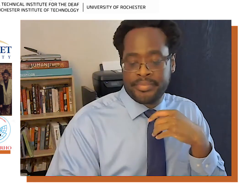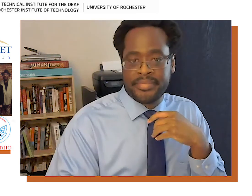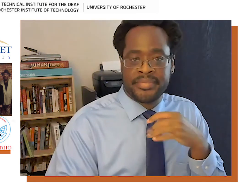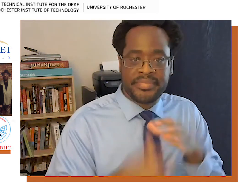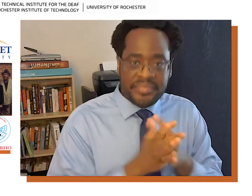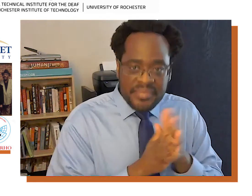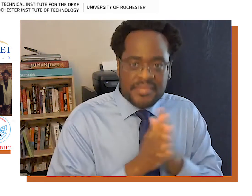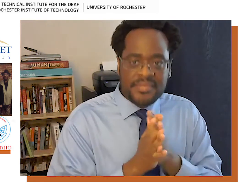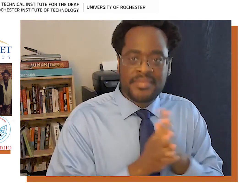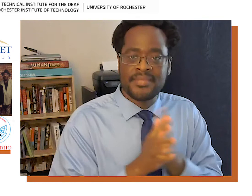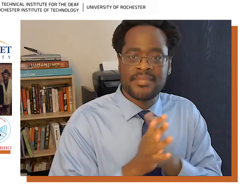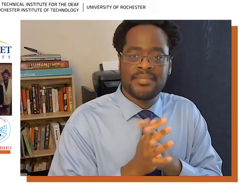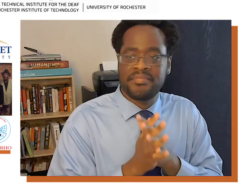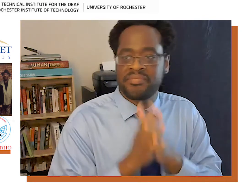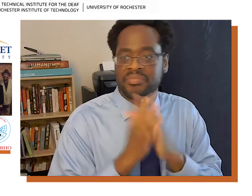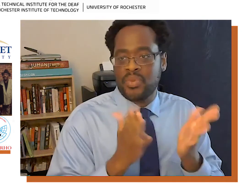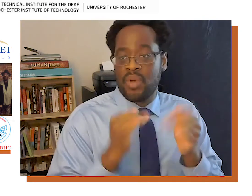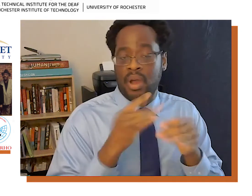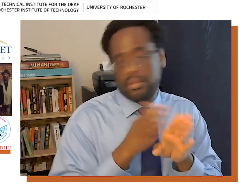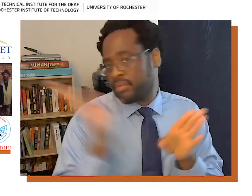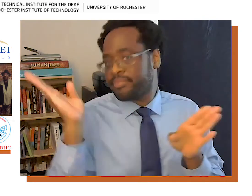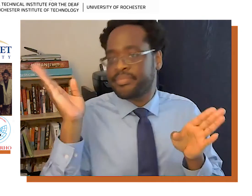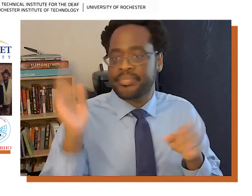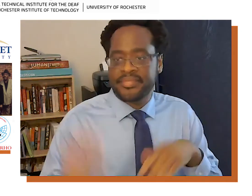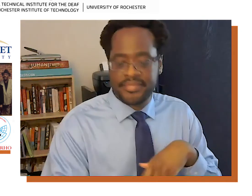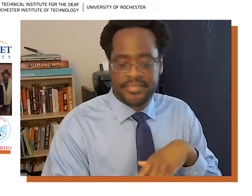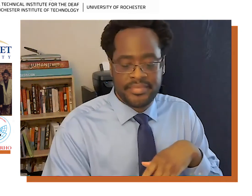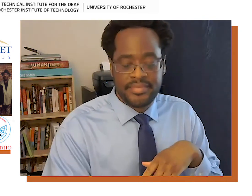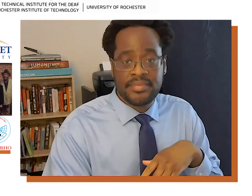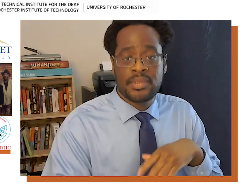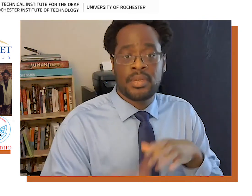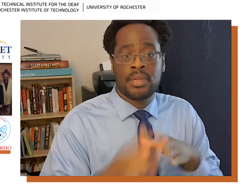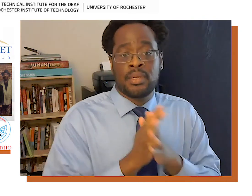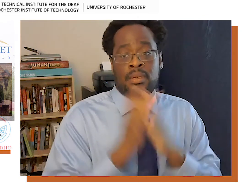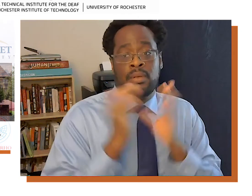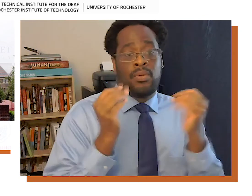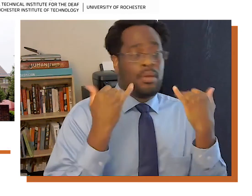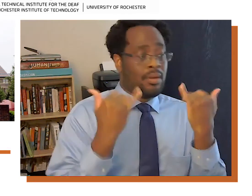and I realized that what I wanted was to go to Gallaudet University, was to deviate from my path.